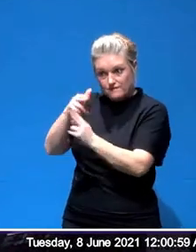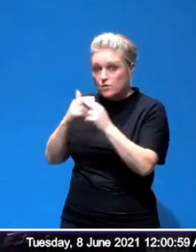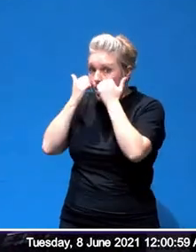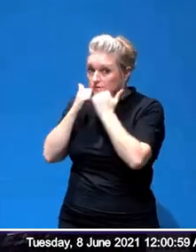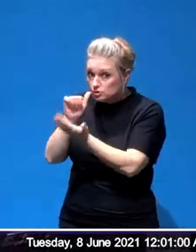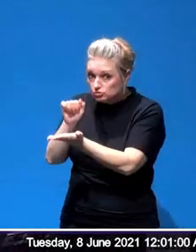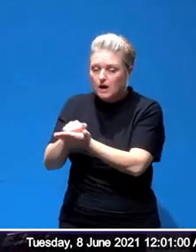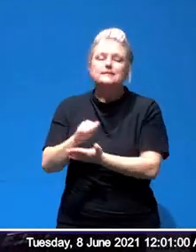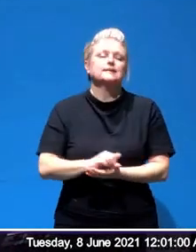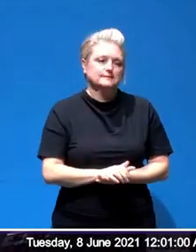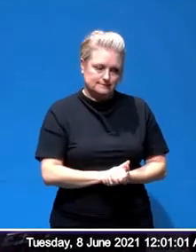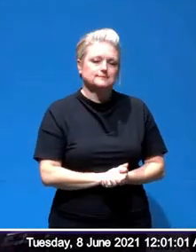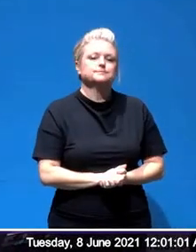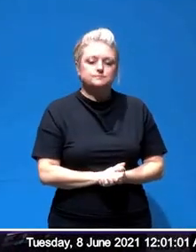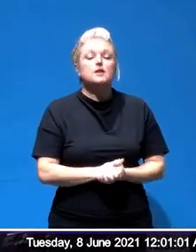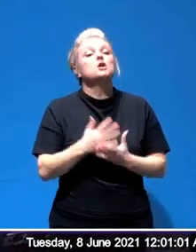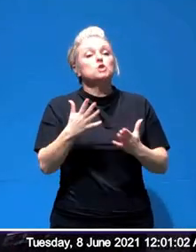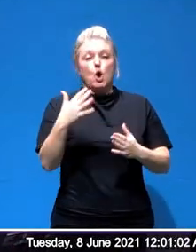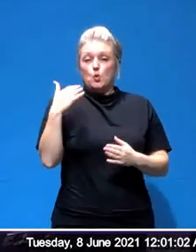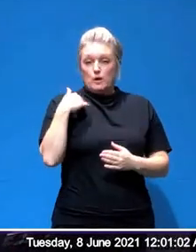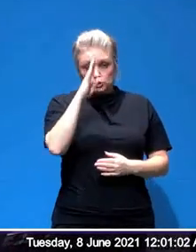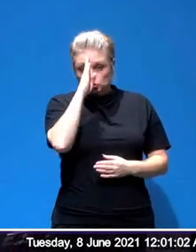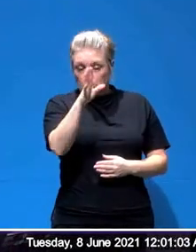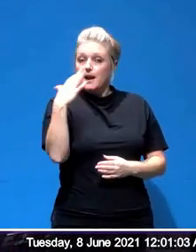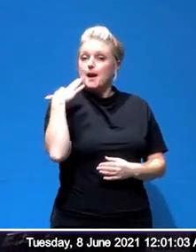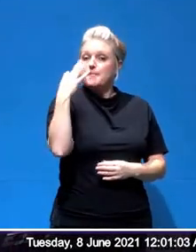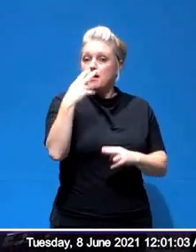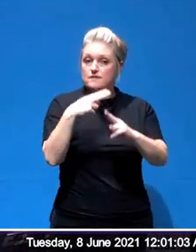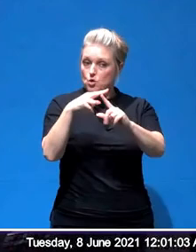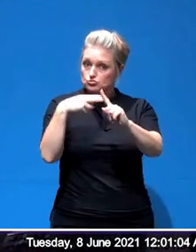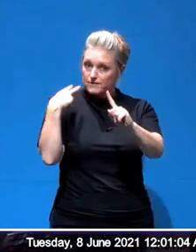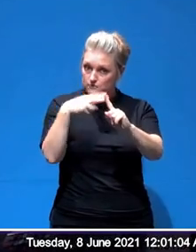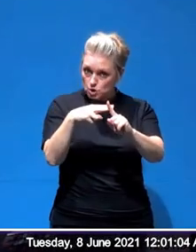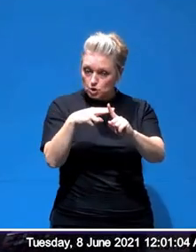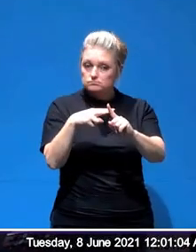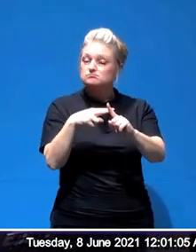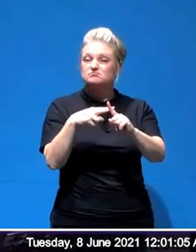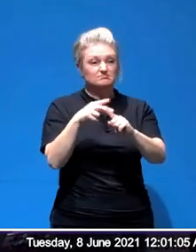We applied for a review of the decision and we were advised that the review had been declined.